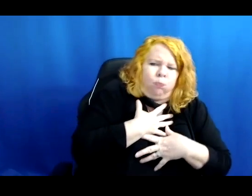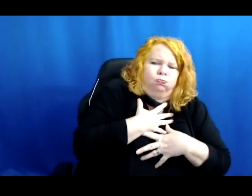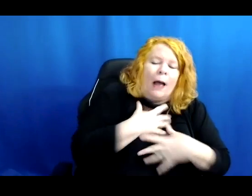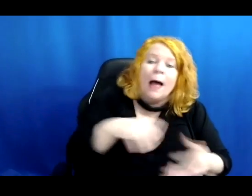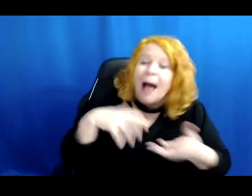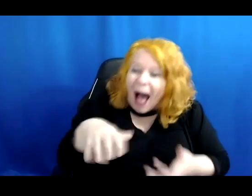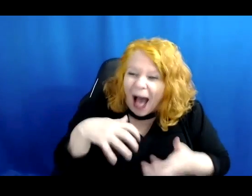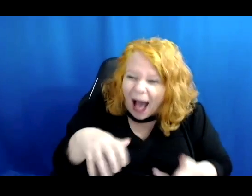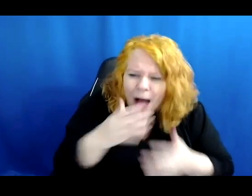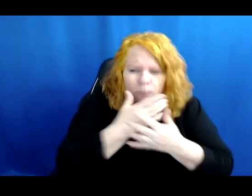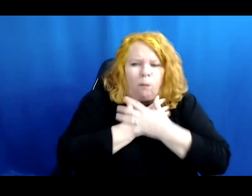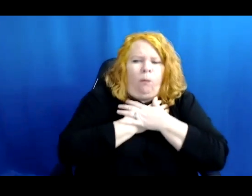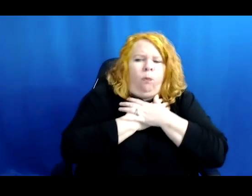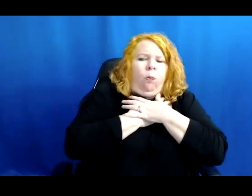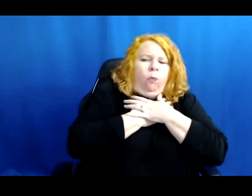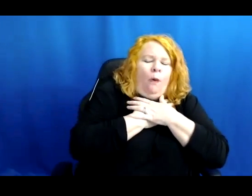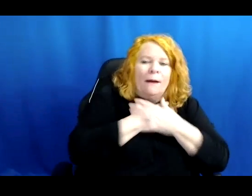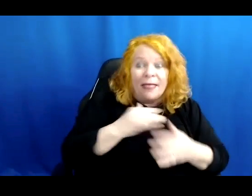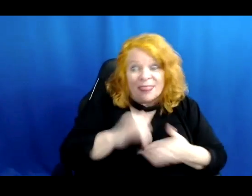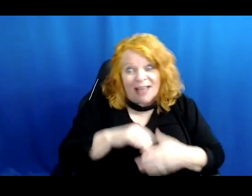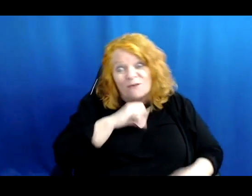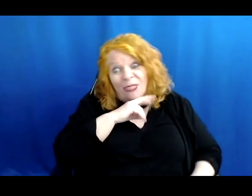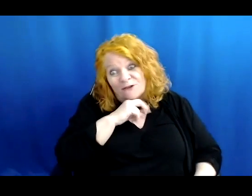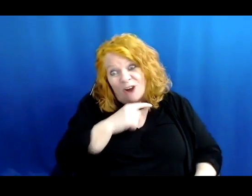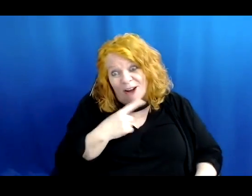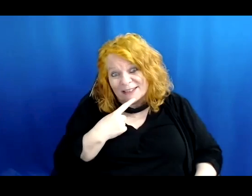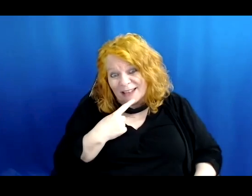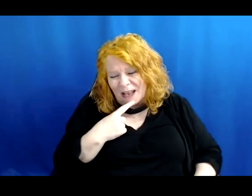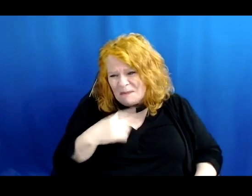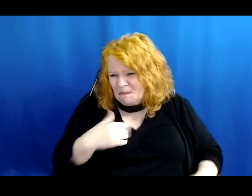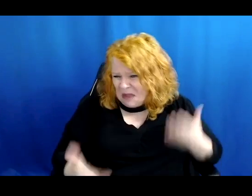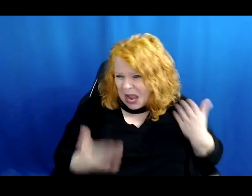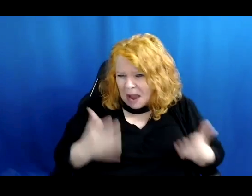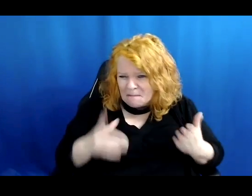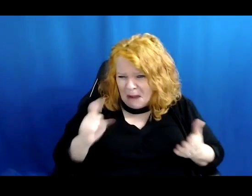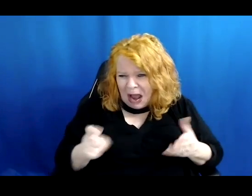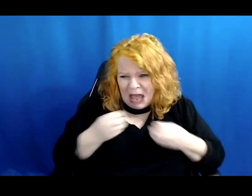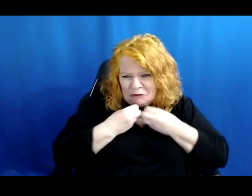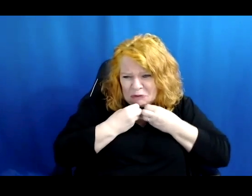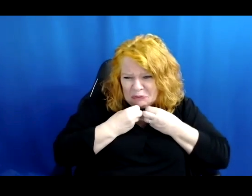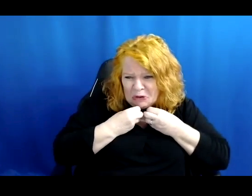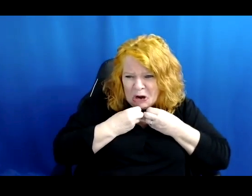“Oooooooh” said the frog. “I may have to Ribbit to cheer myself up,''